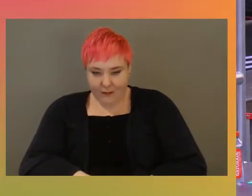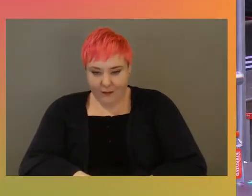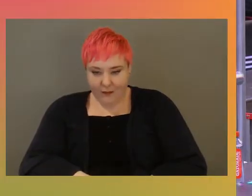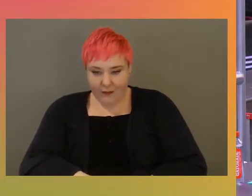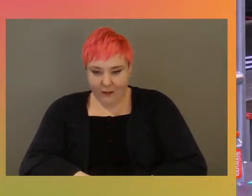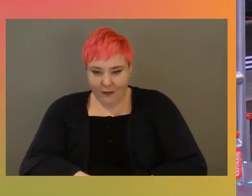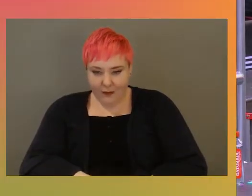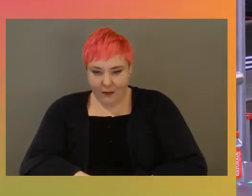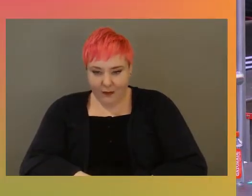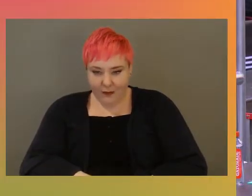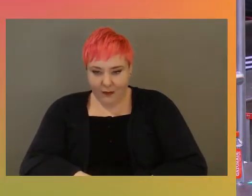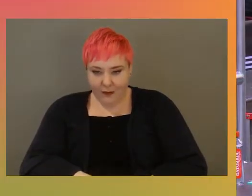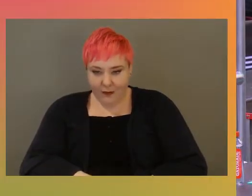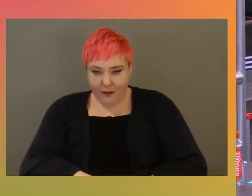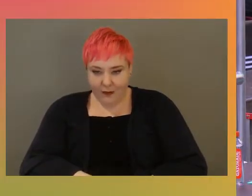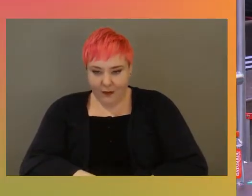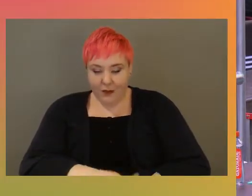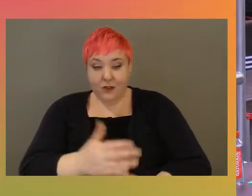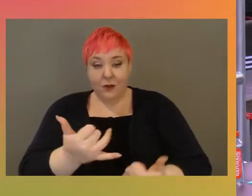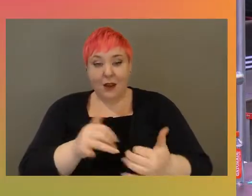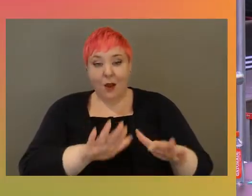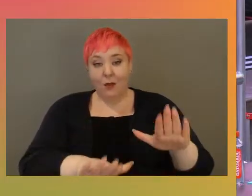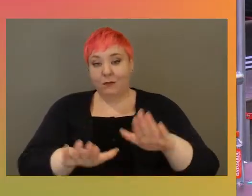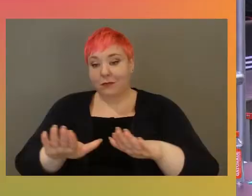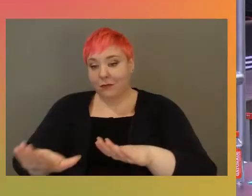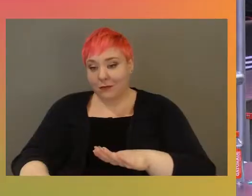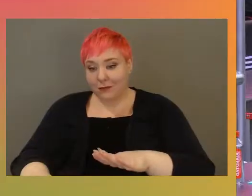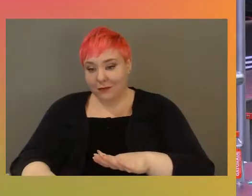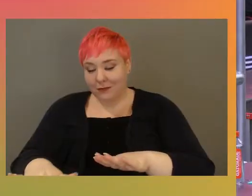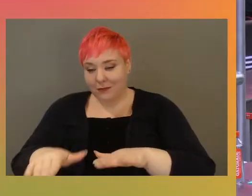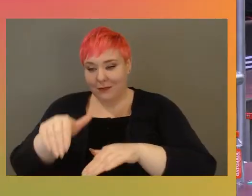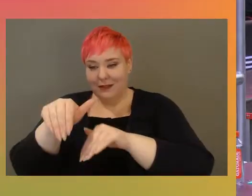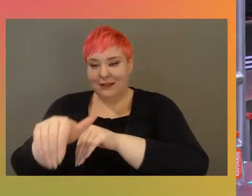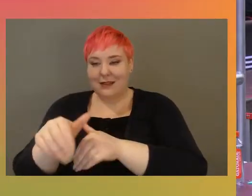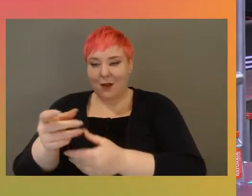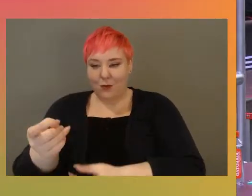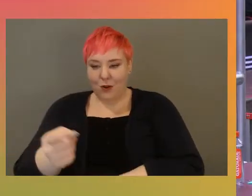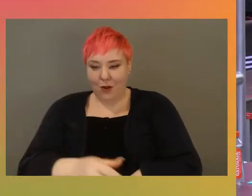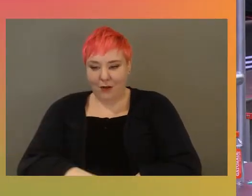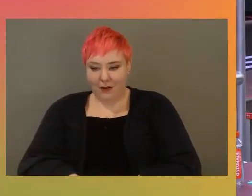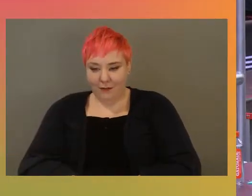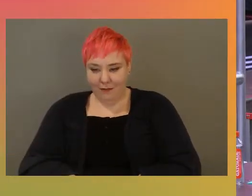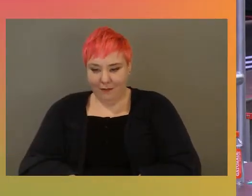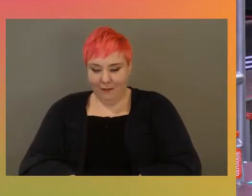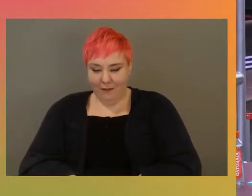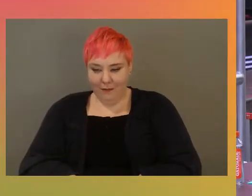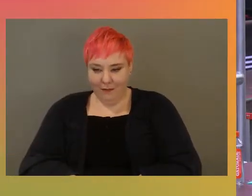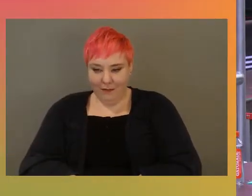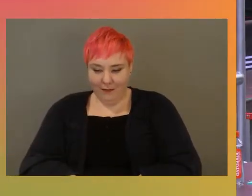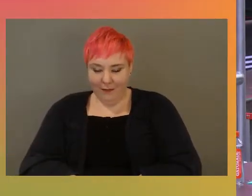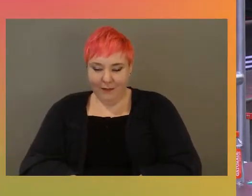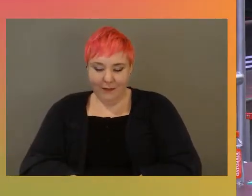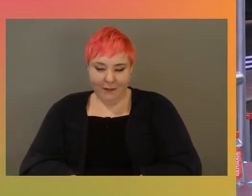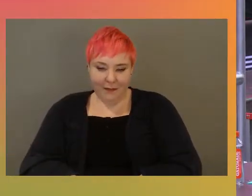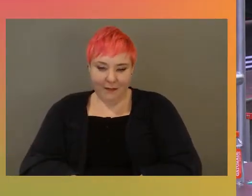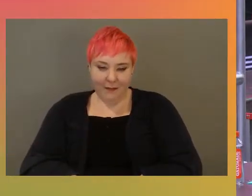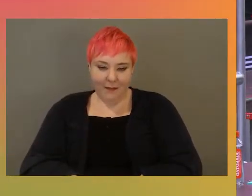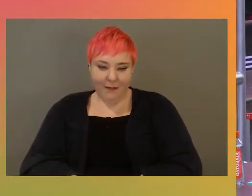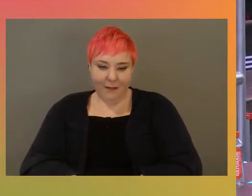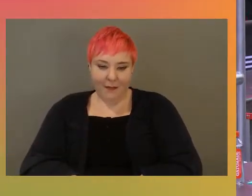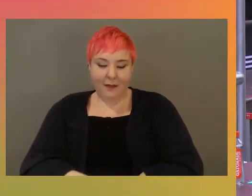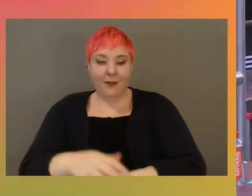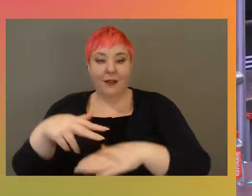THE GROUND.